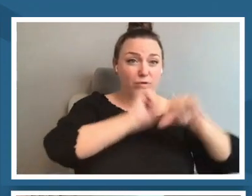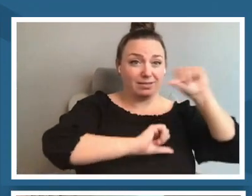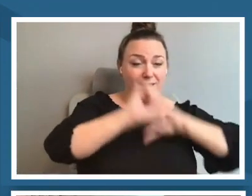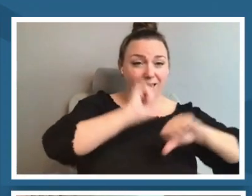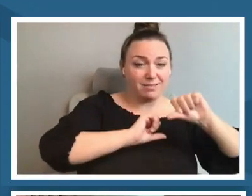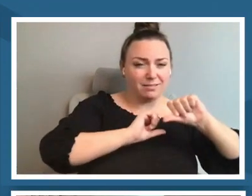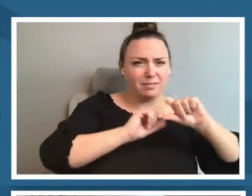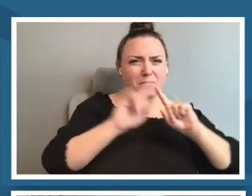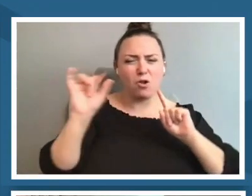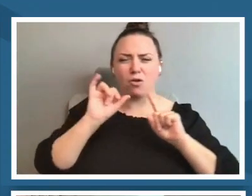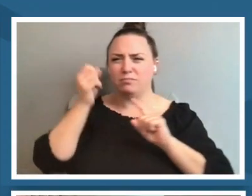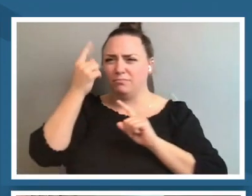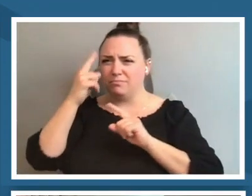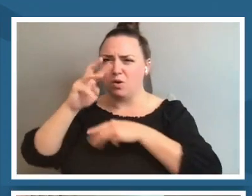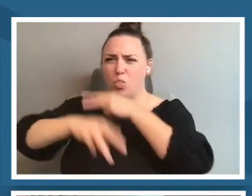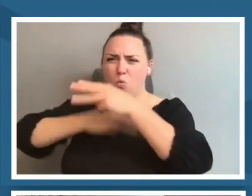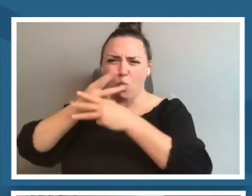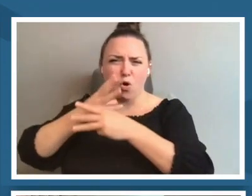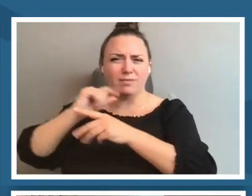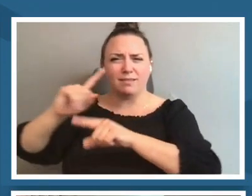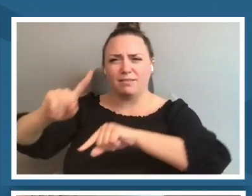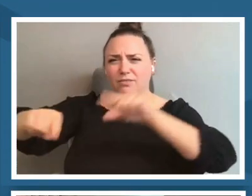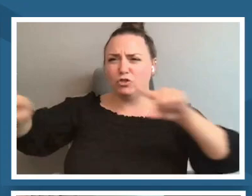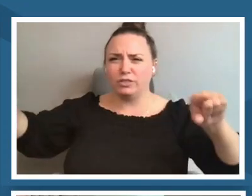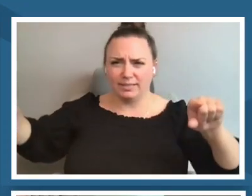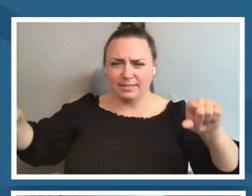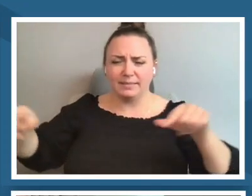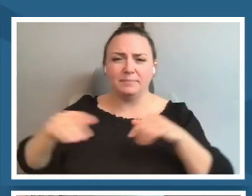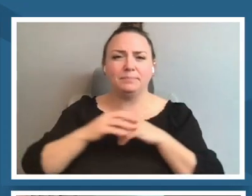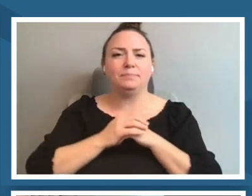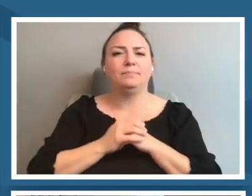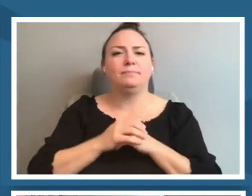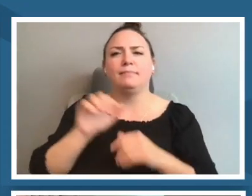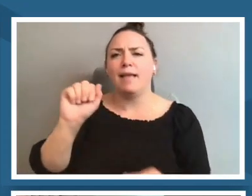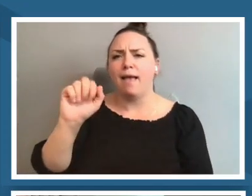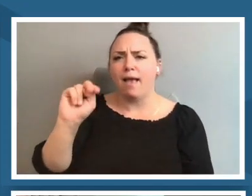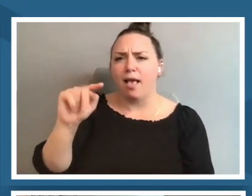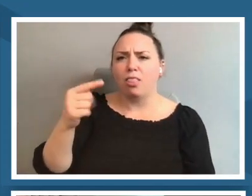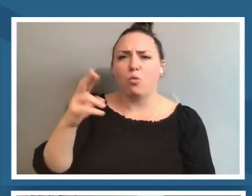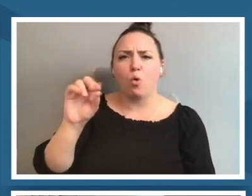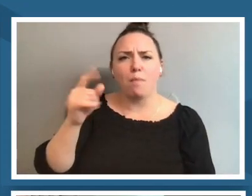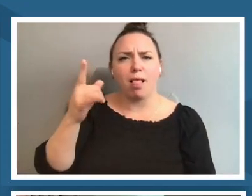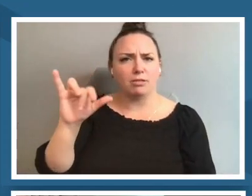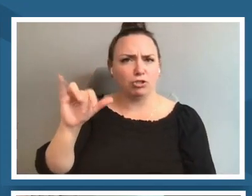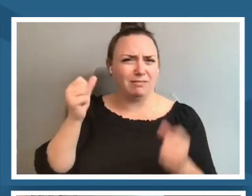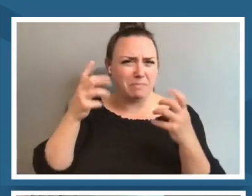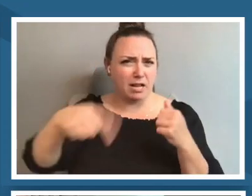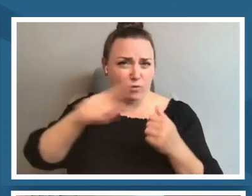its diversity um and anthropology as many of you may